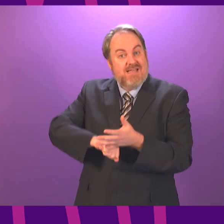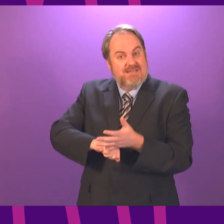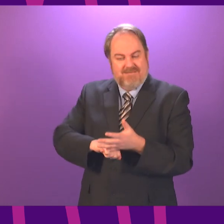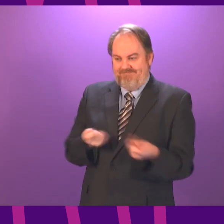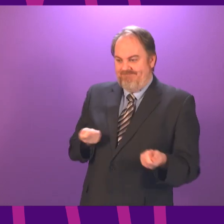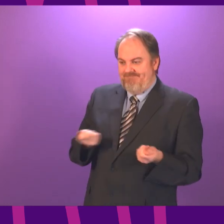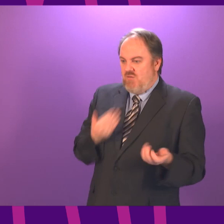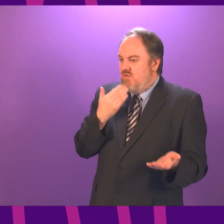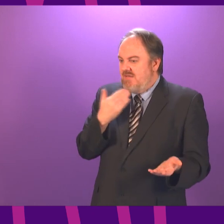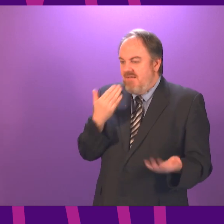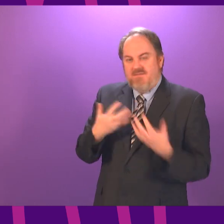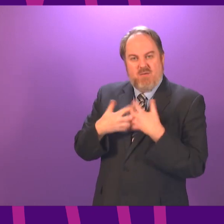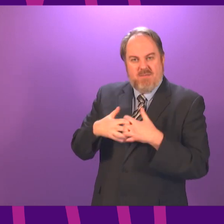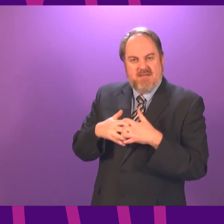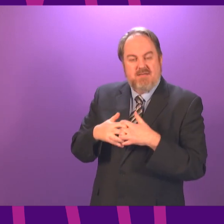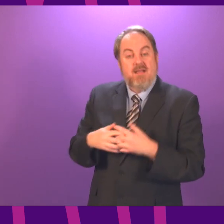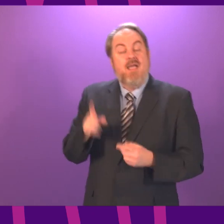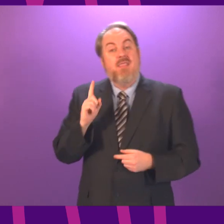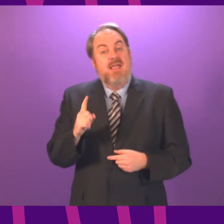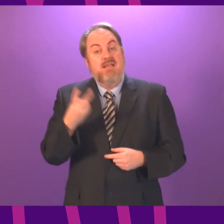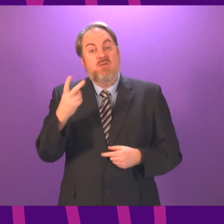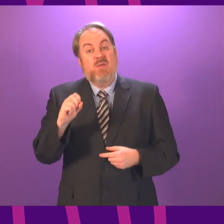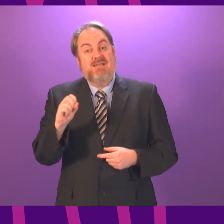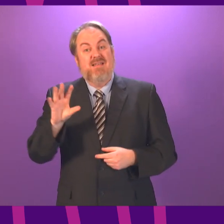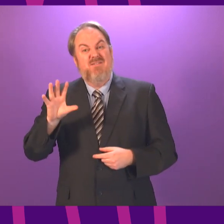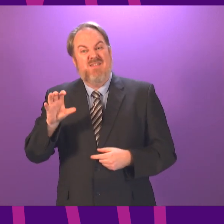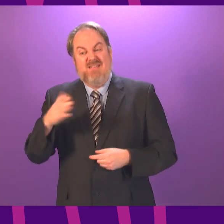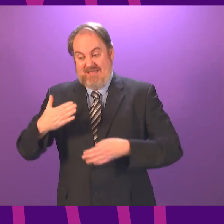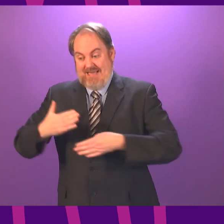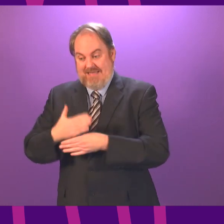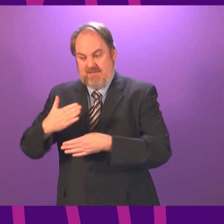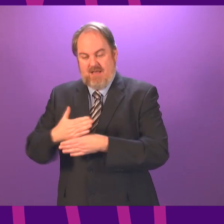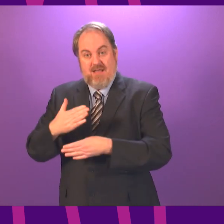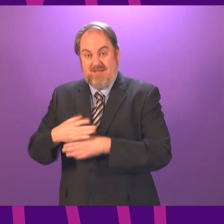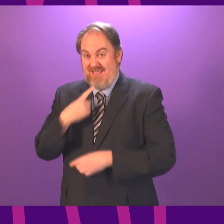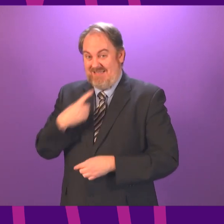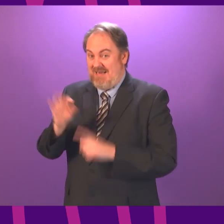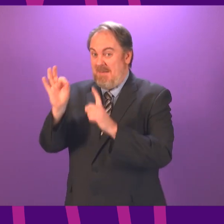After the 2016 exercise, a working group identified access to PPE as a “priority action” to